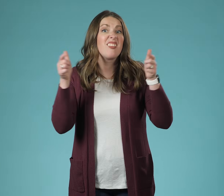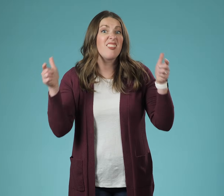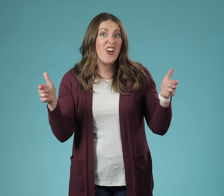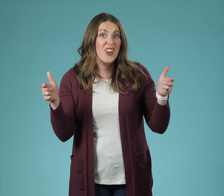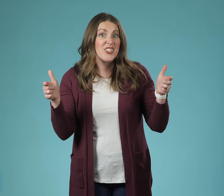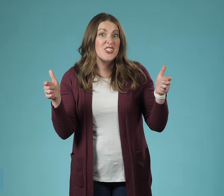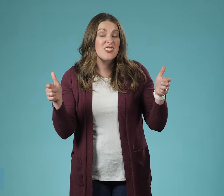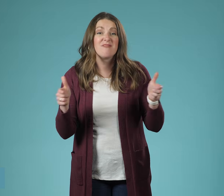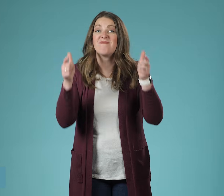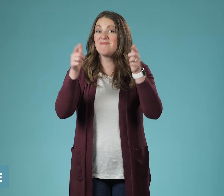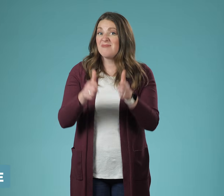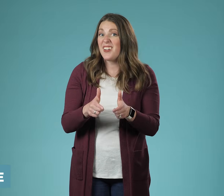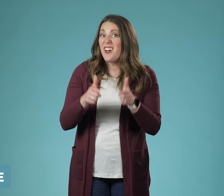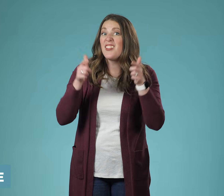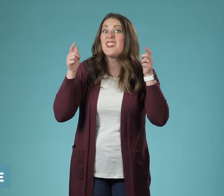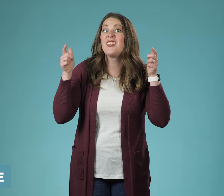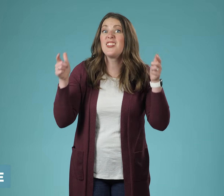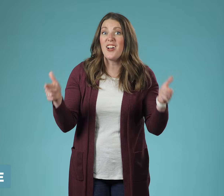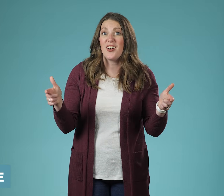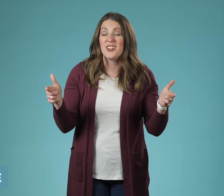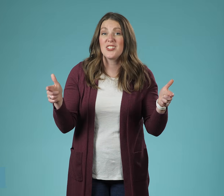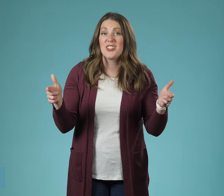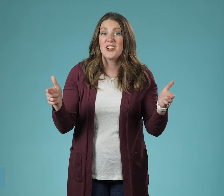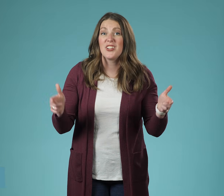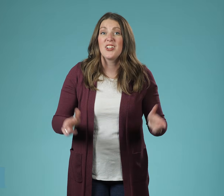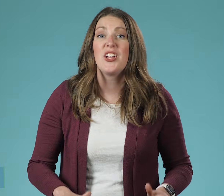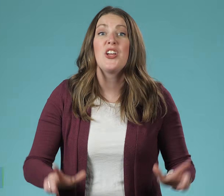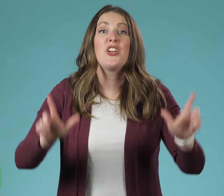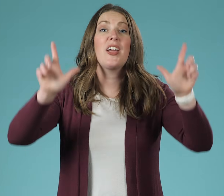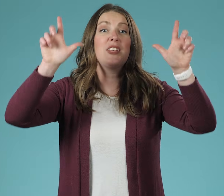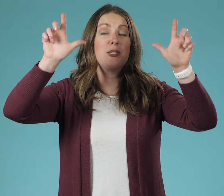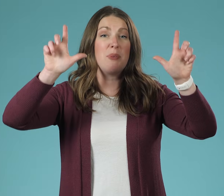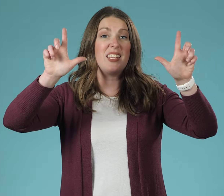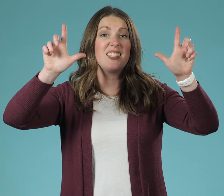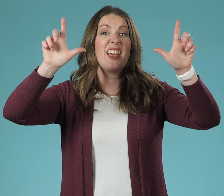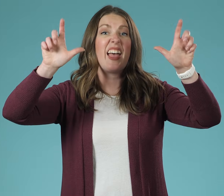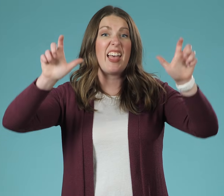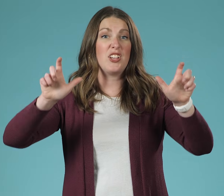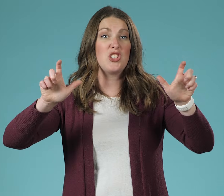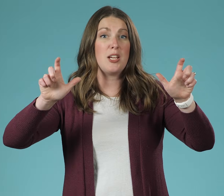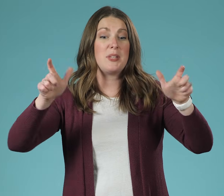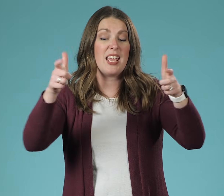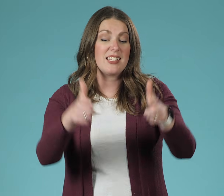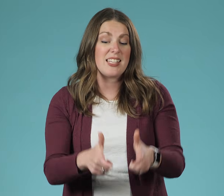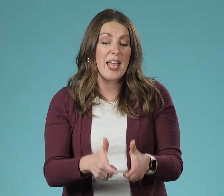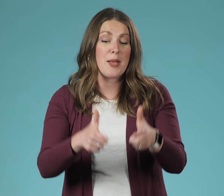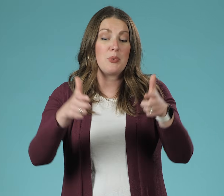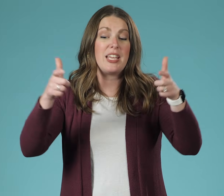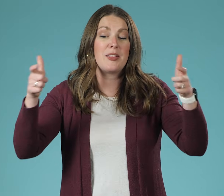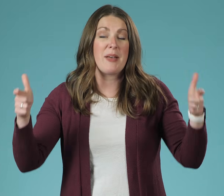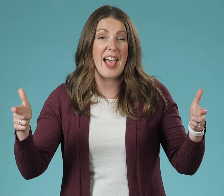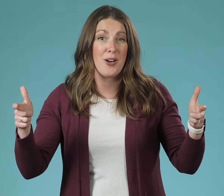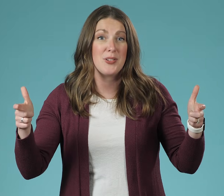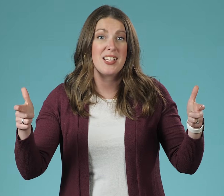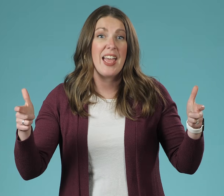Large, large. You have these bent L-shaped hands and bringing them out.